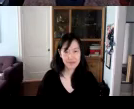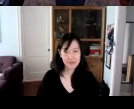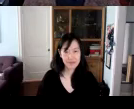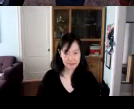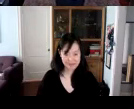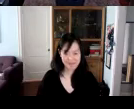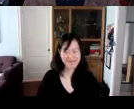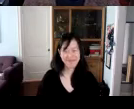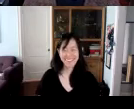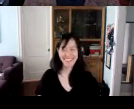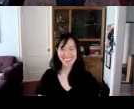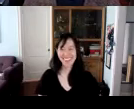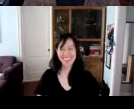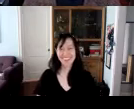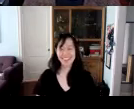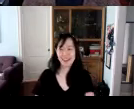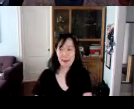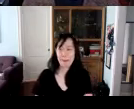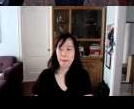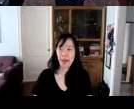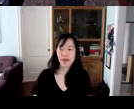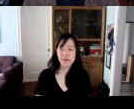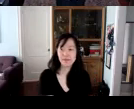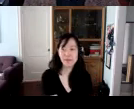To ask your fiscal sponsor to fill out a W9 and send it to you.